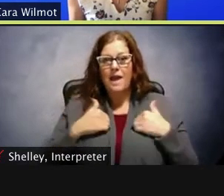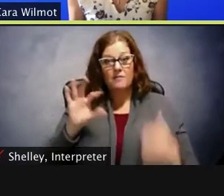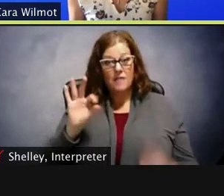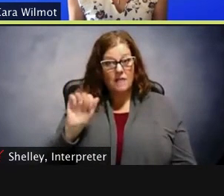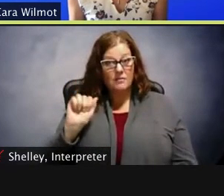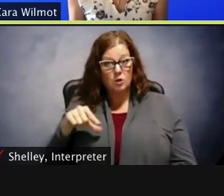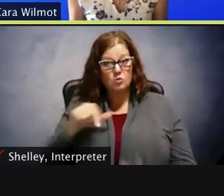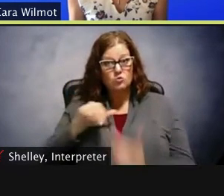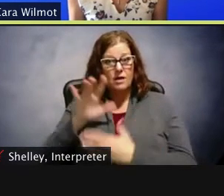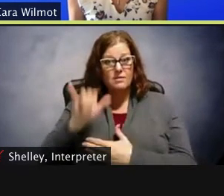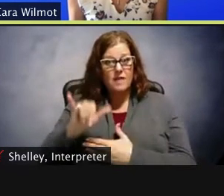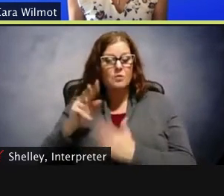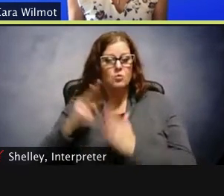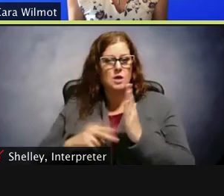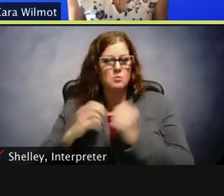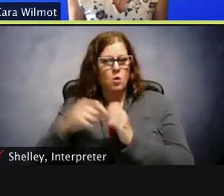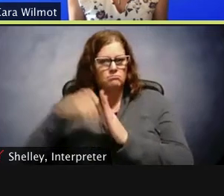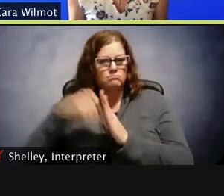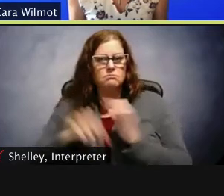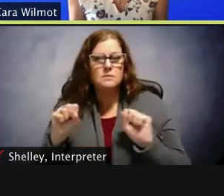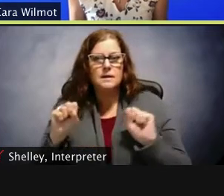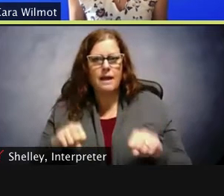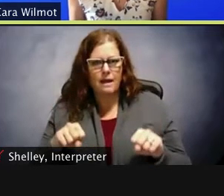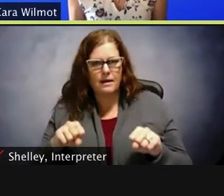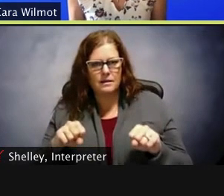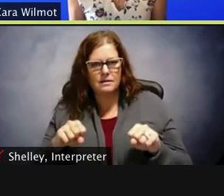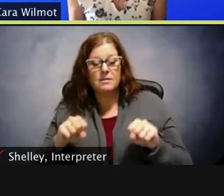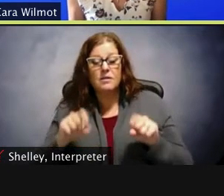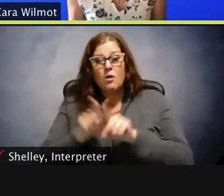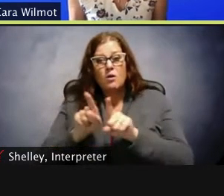want to read more about it. And of course, we have the resources in the LiveBinder.